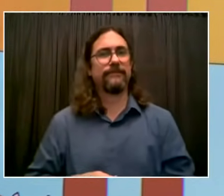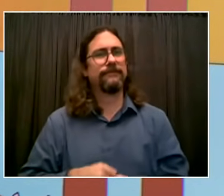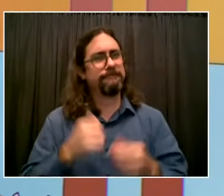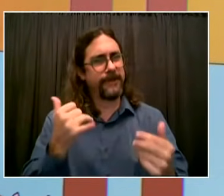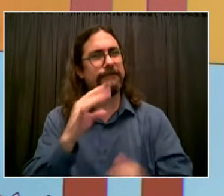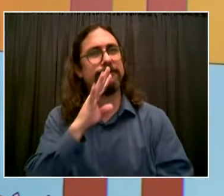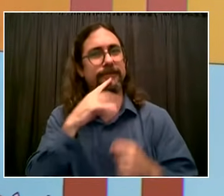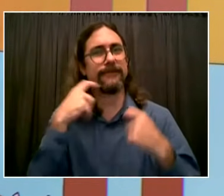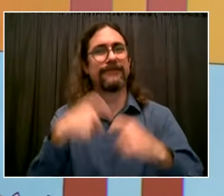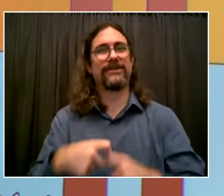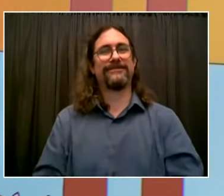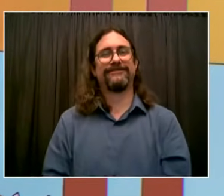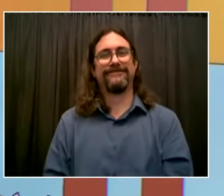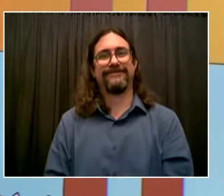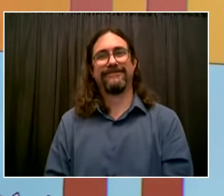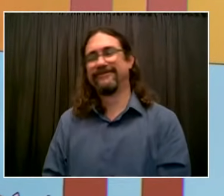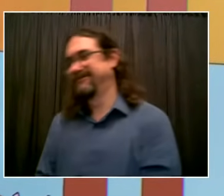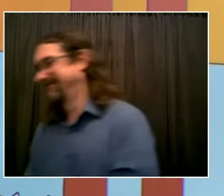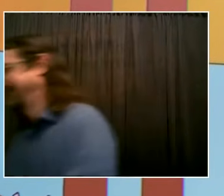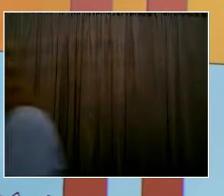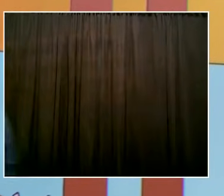TOMORROW ALL OVE R QUEENS. [ SPEAKING FOREIGN LANGUAGE